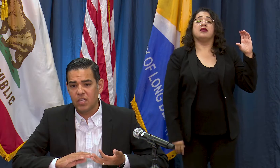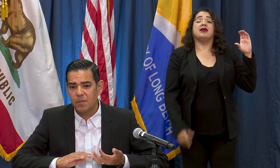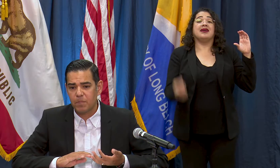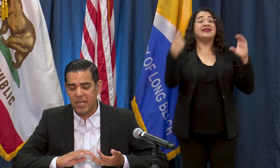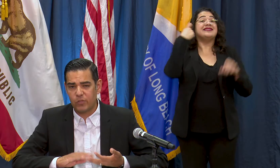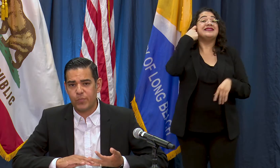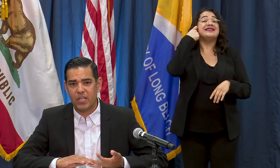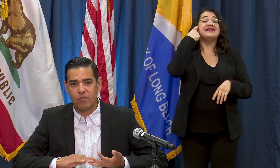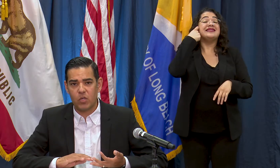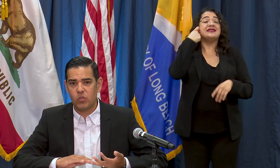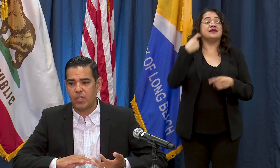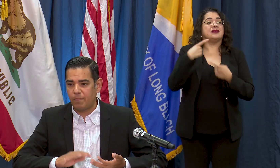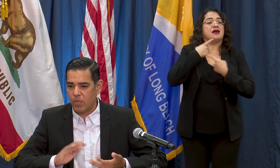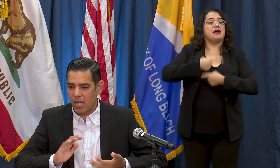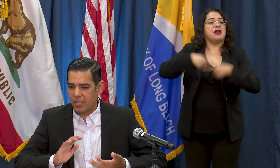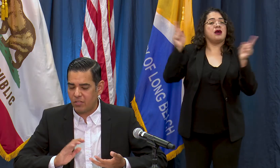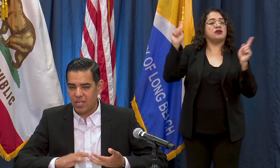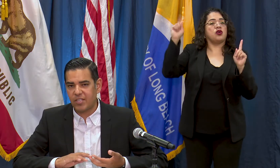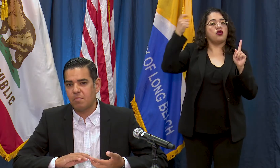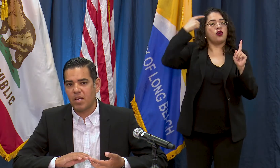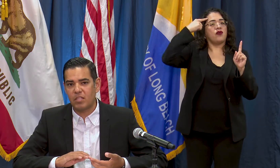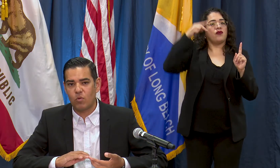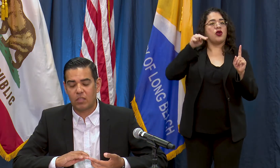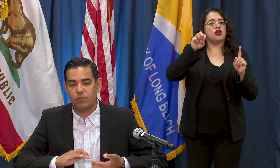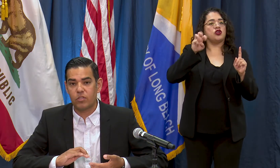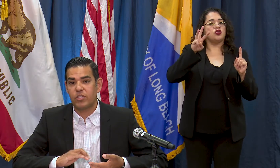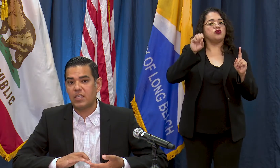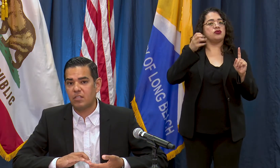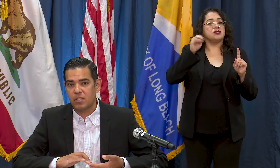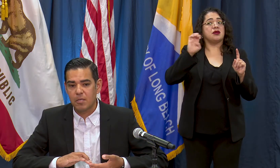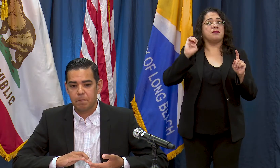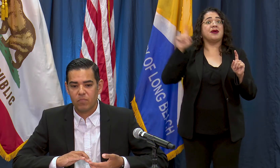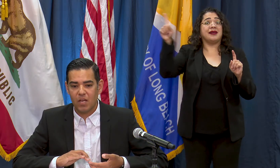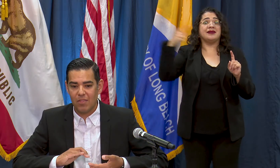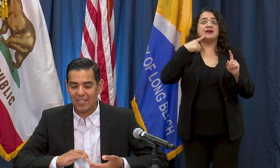announcement by Governor Newsom to set aside money directly for cities. That's